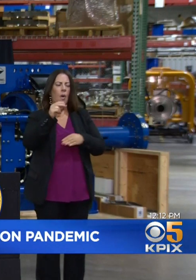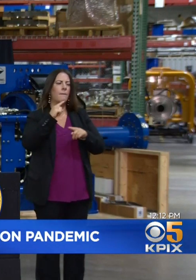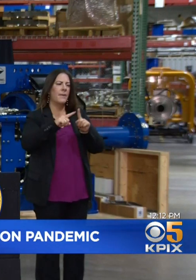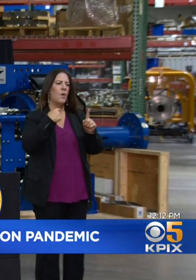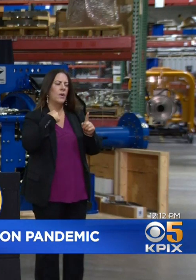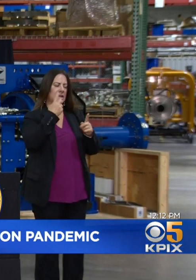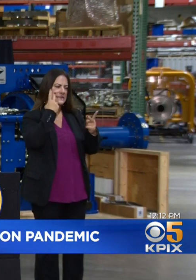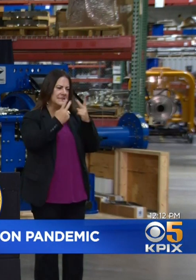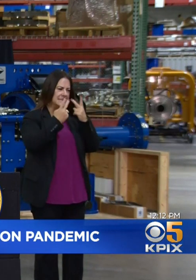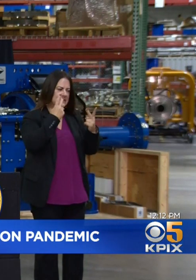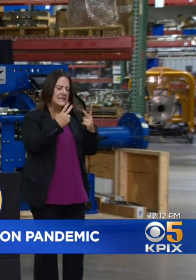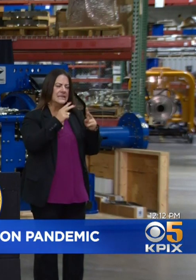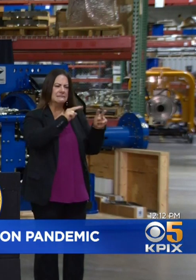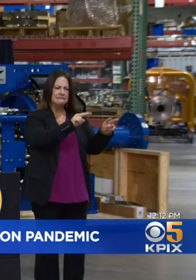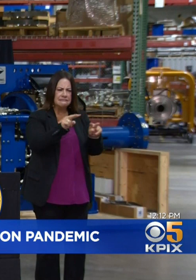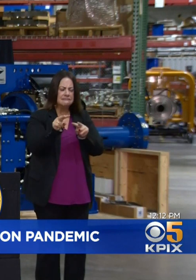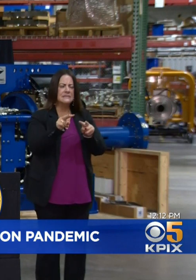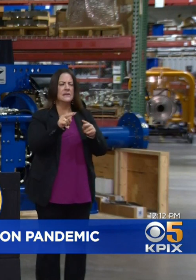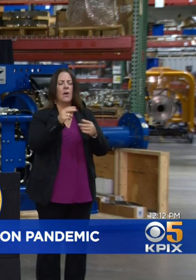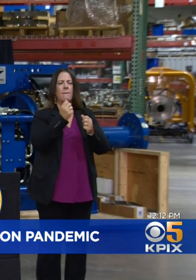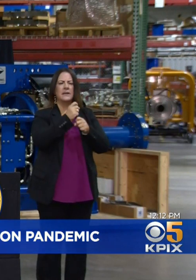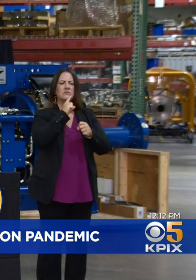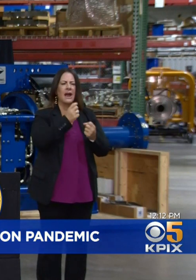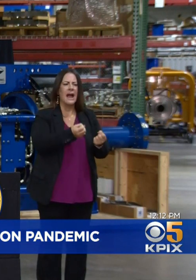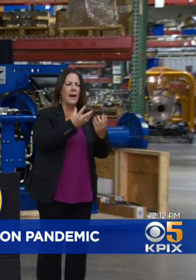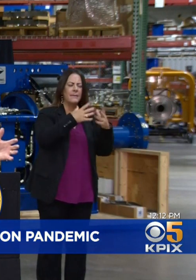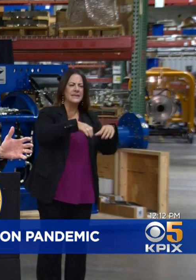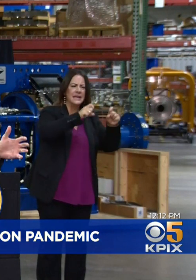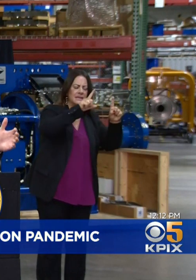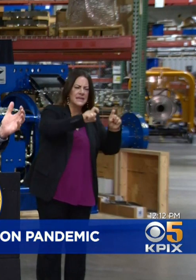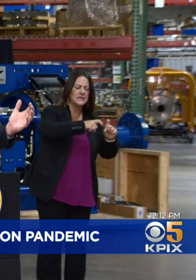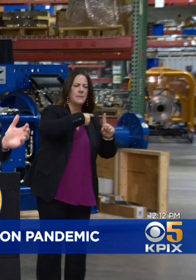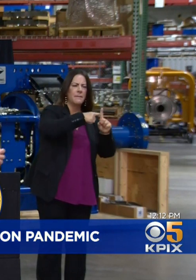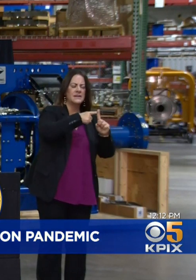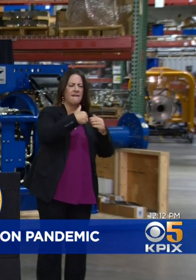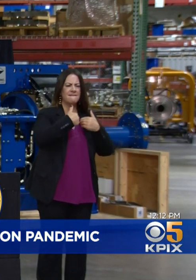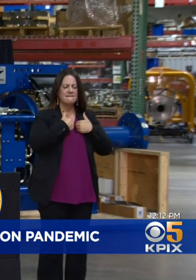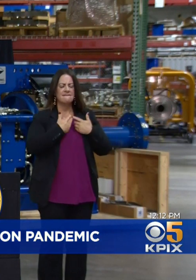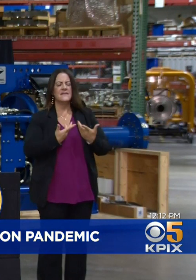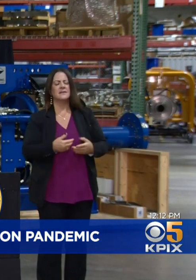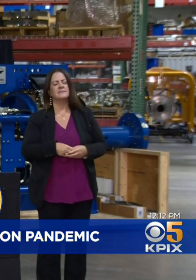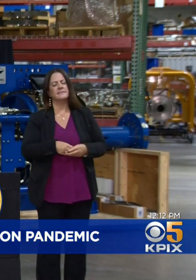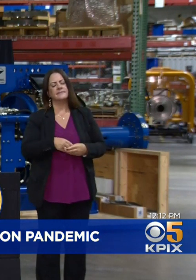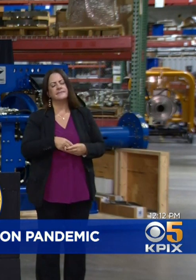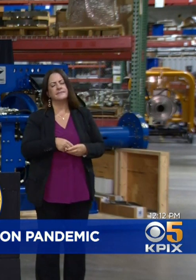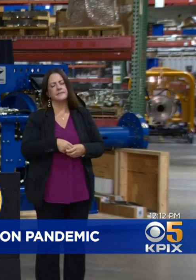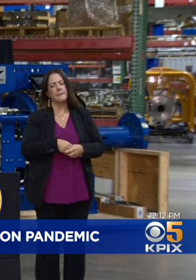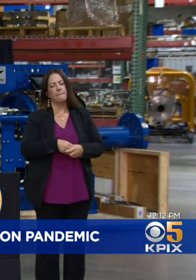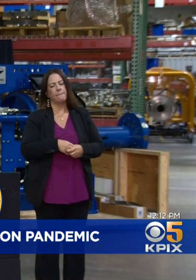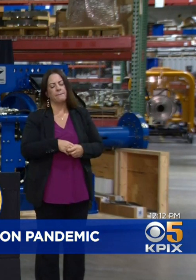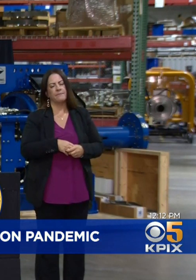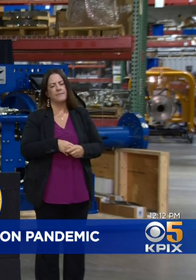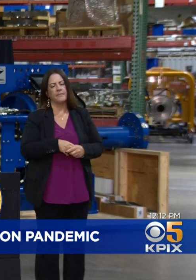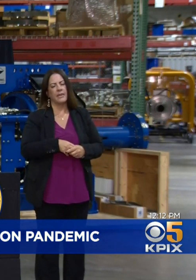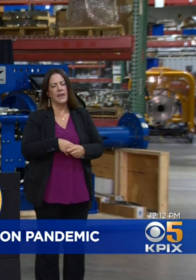FOR COMMUNITY SPREAD LOOKING AT THE POSITIVE RATES, ICU VOLUME, LOOKING AT TOTAL NUMBER OF HOSPITALIZATIONS, NOT JUST